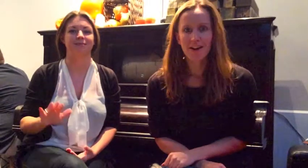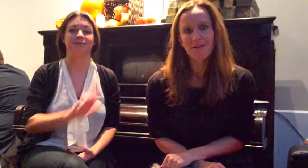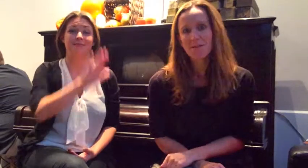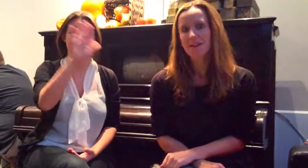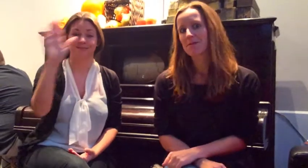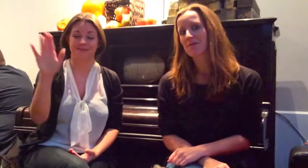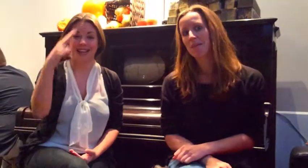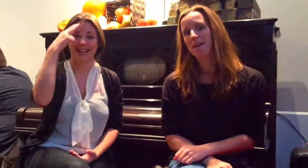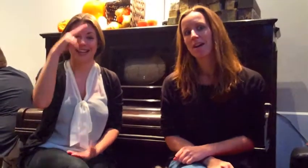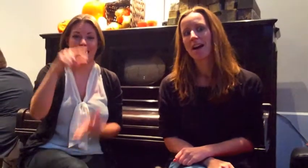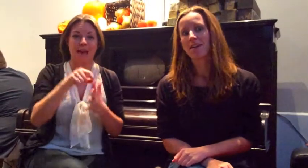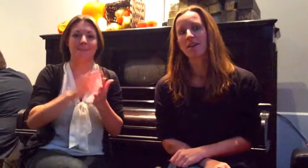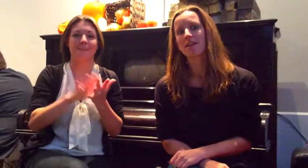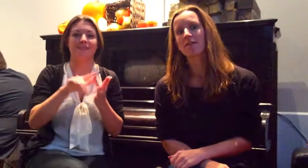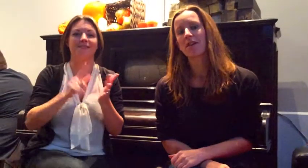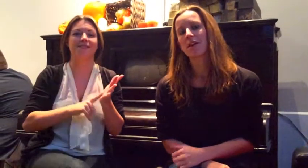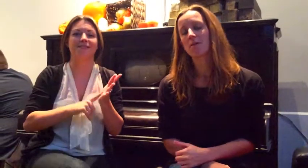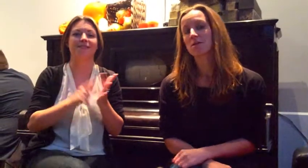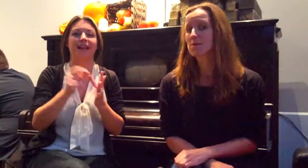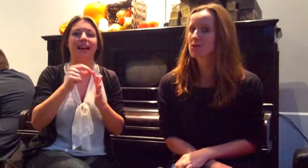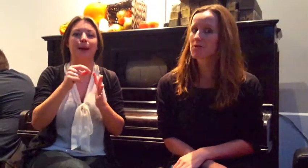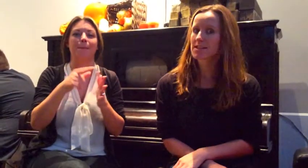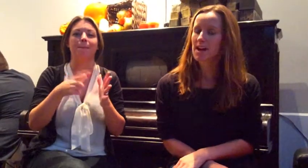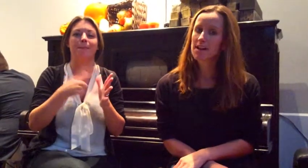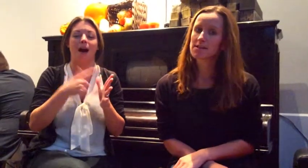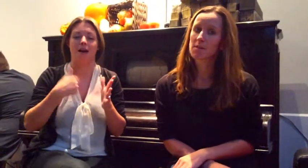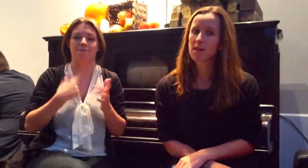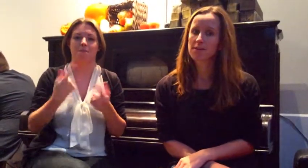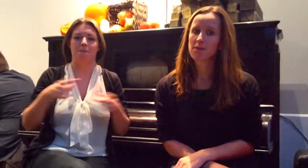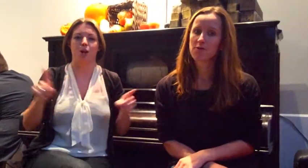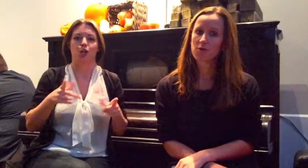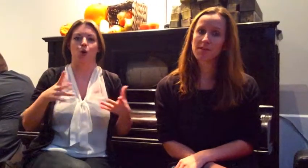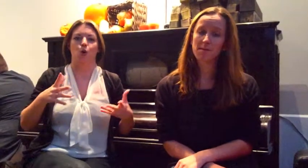Hello, my name’s Phillippa and I was musical director and composer for A Midsummer